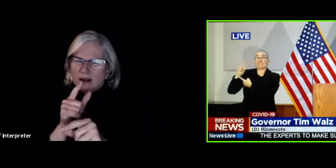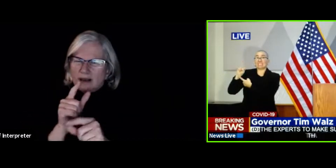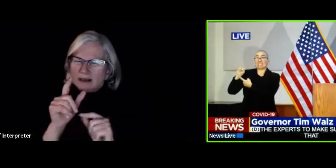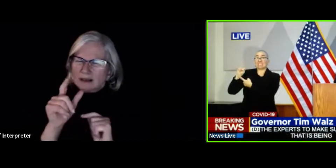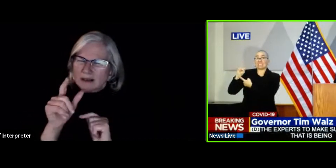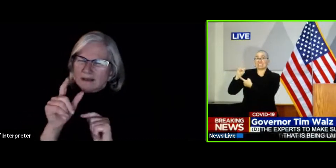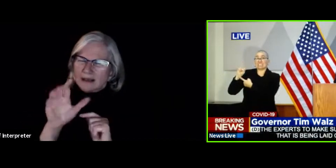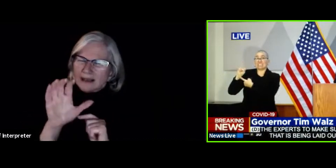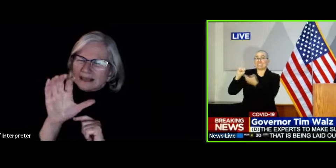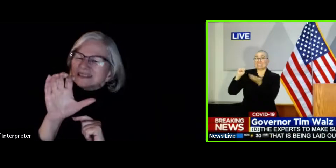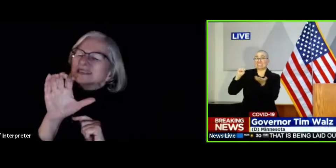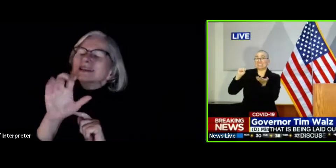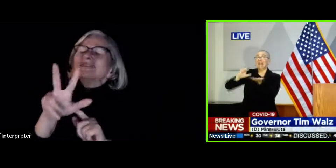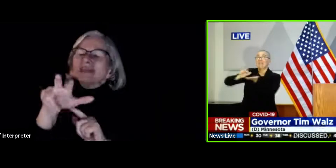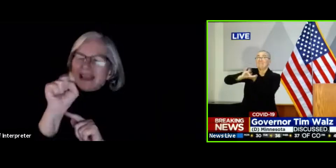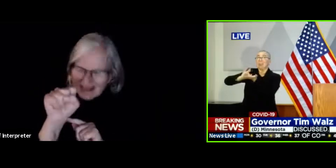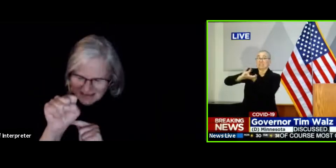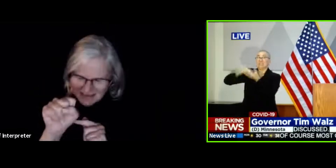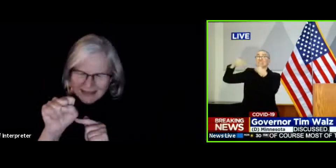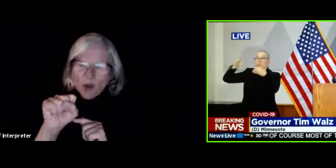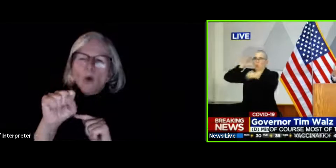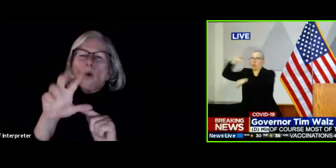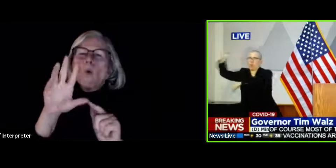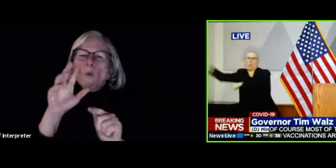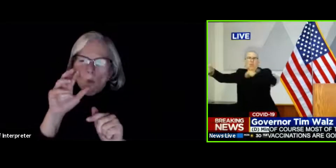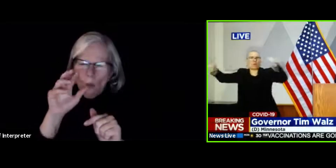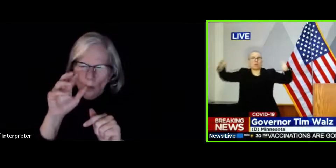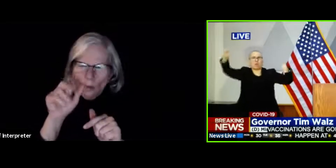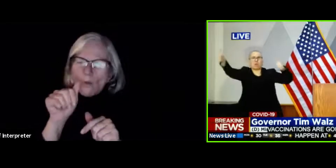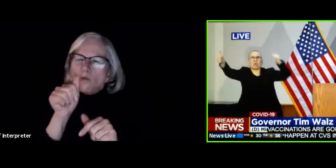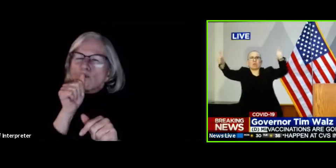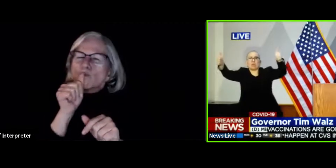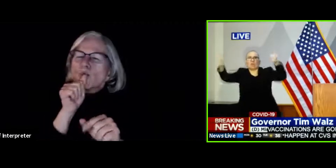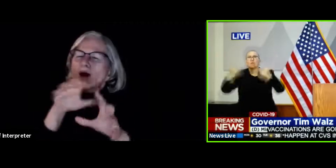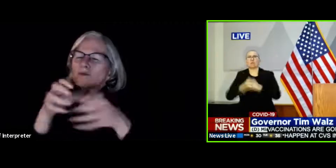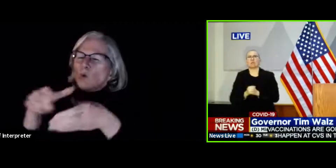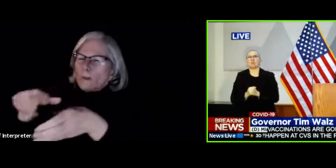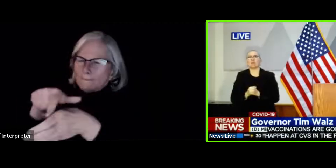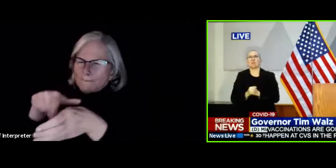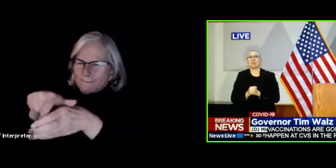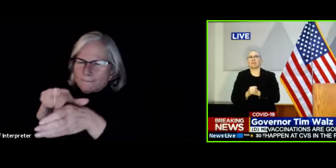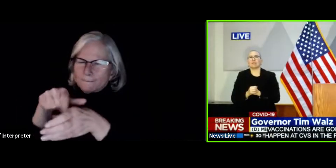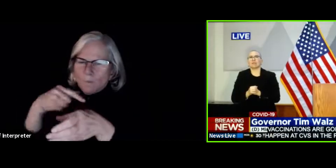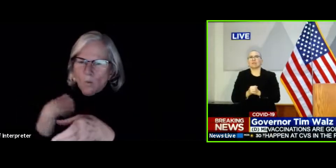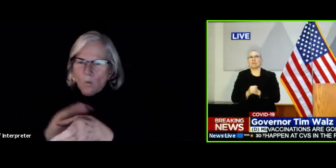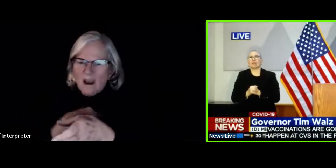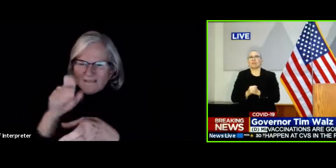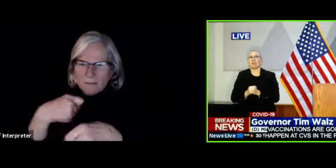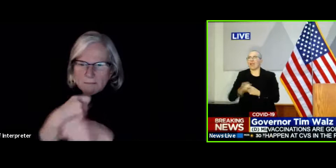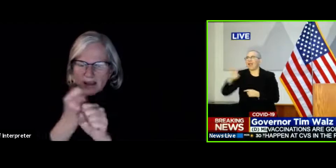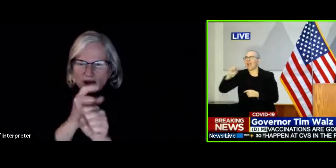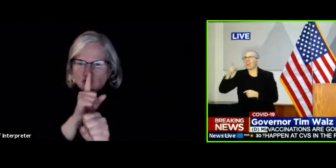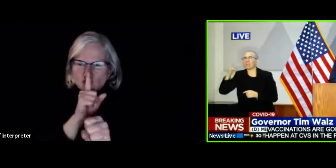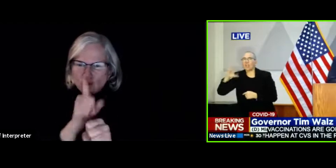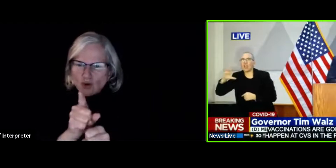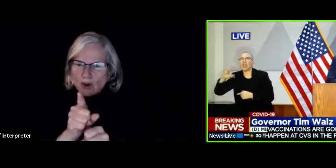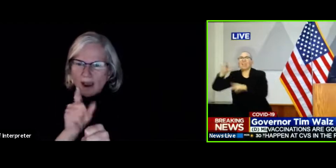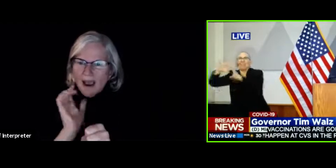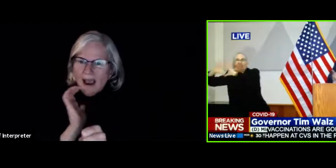THE STATE WILL SET UP TO MAKE SURE OUR DISTRIBUTION IS THERE AND THEN THE ETHICAL ROLE-OUTS OF WHO GETS IT AND WHEN THEY GET